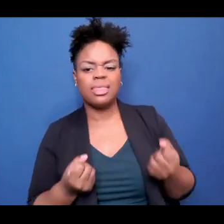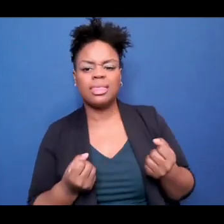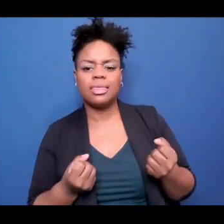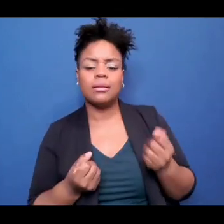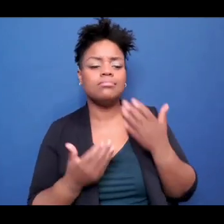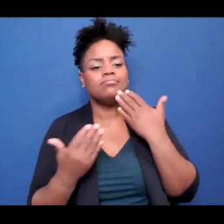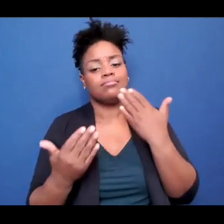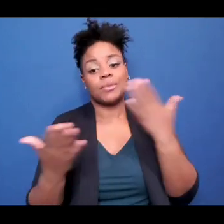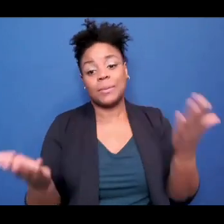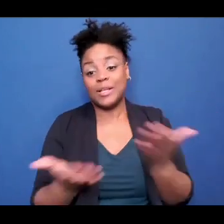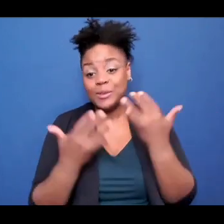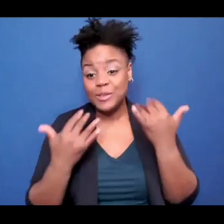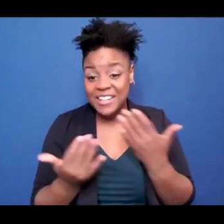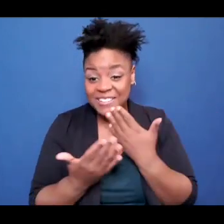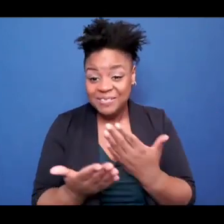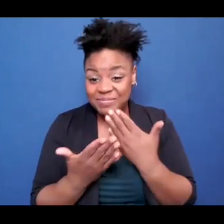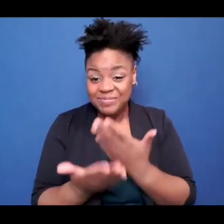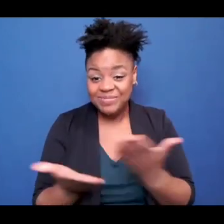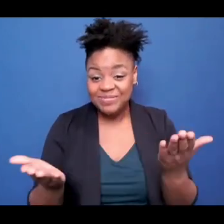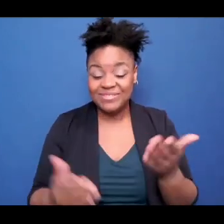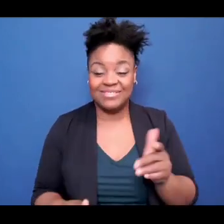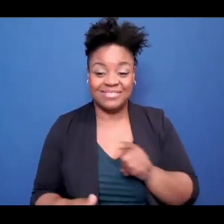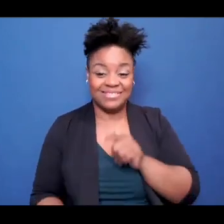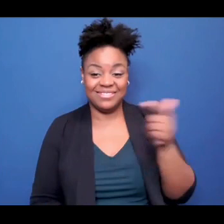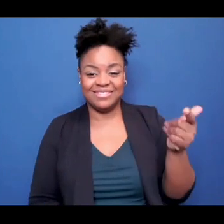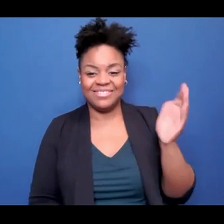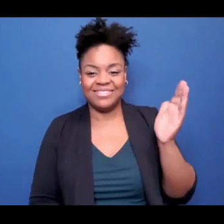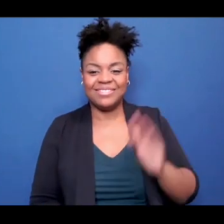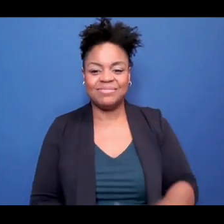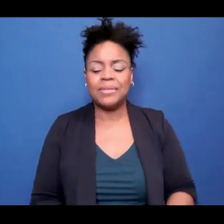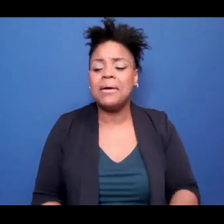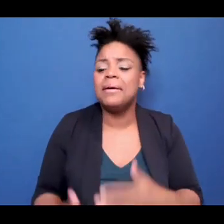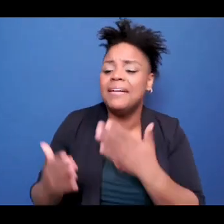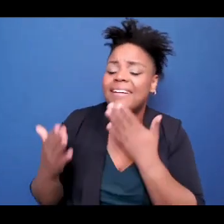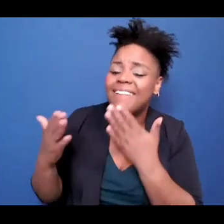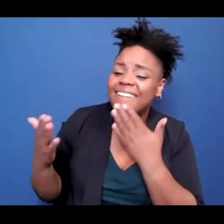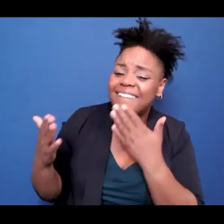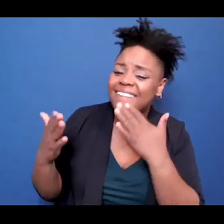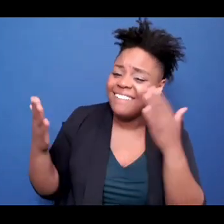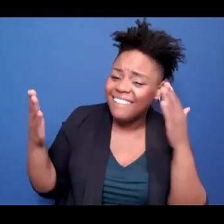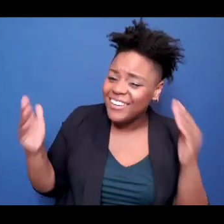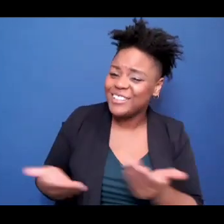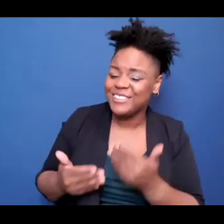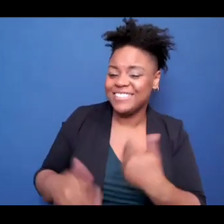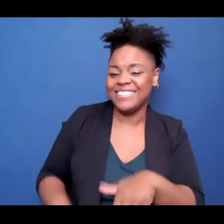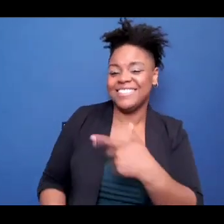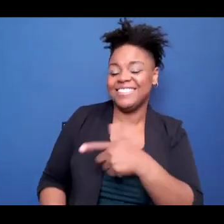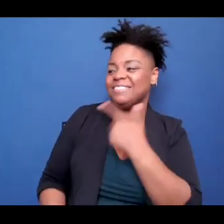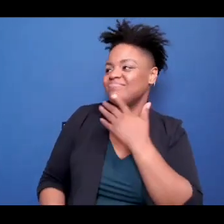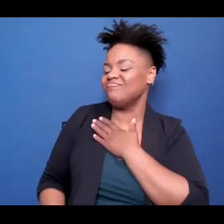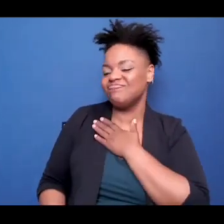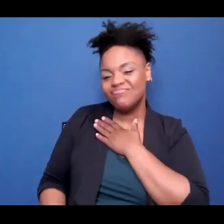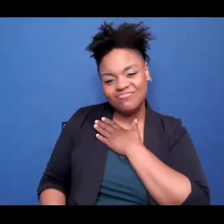YOU VERY MUCH FOR JOANG US TODAY Naa Oyo A. Kwate: THANK YOU, DR. RESNIK, FOR QUITE THE